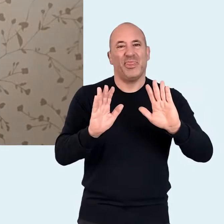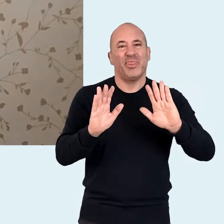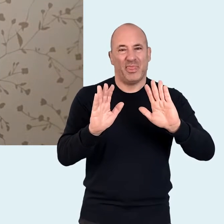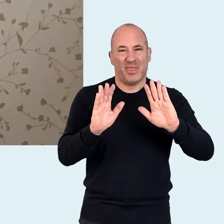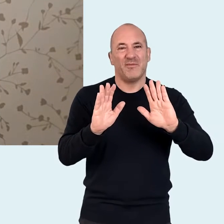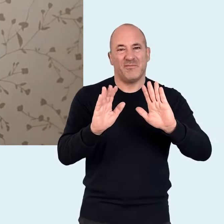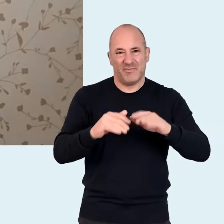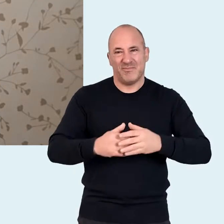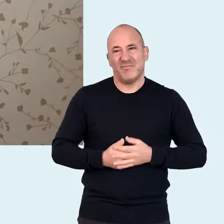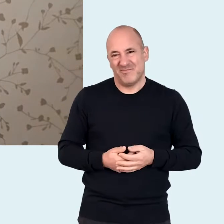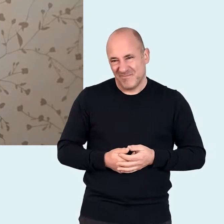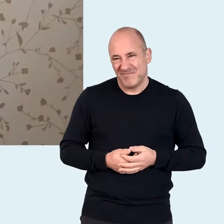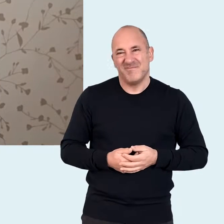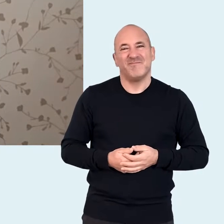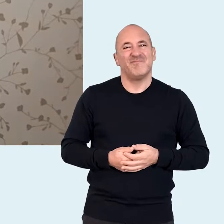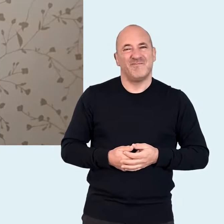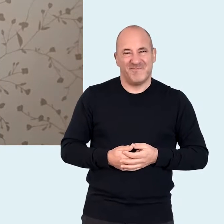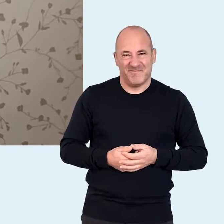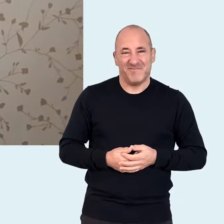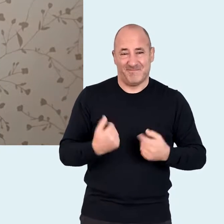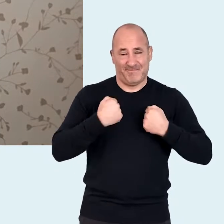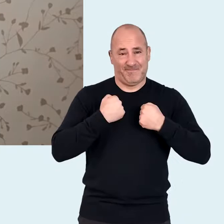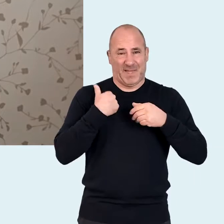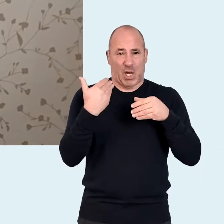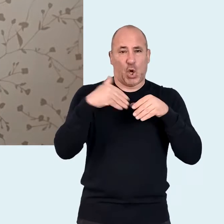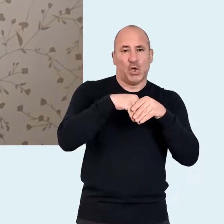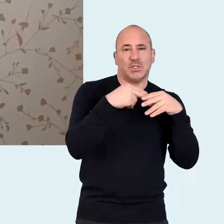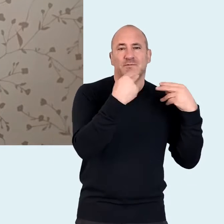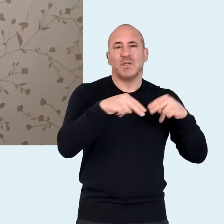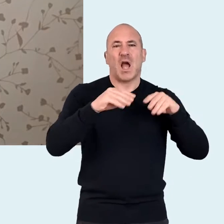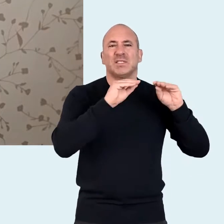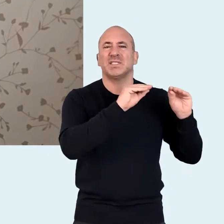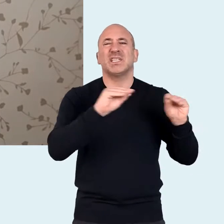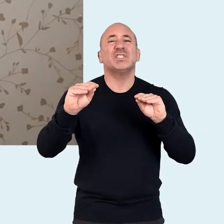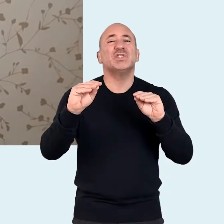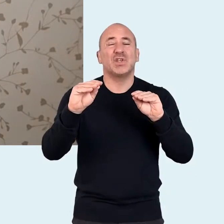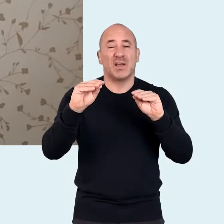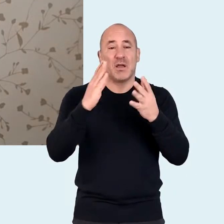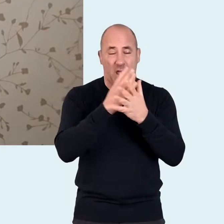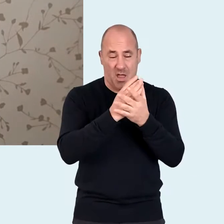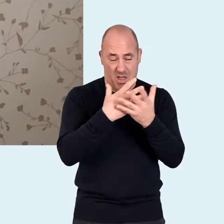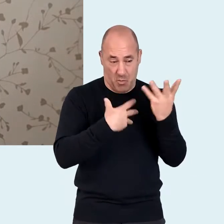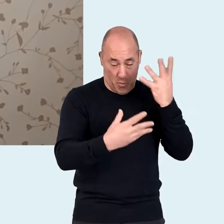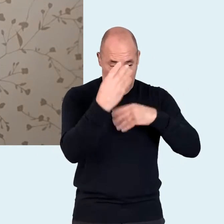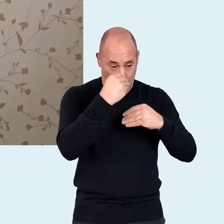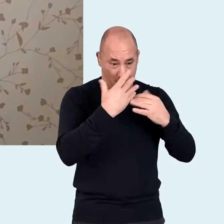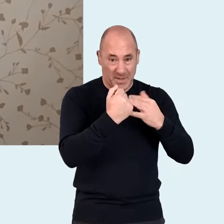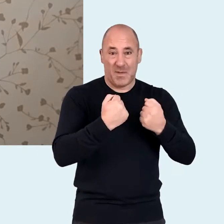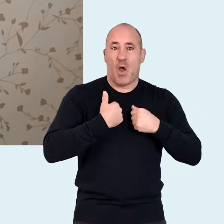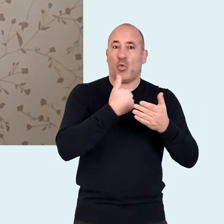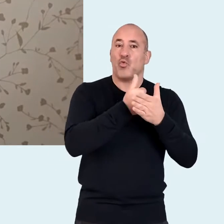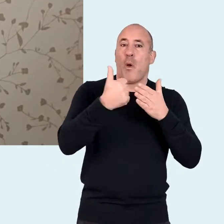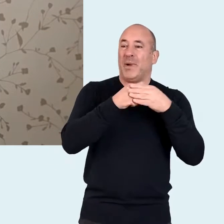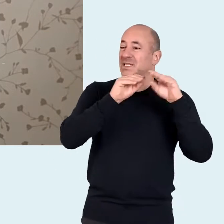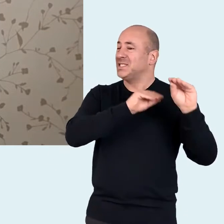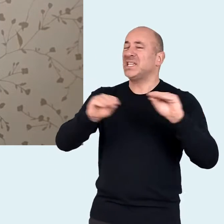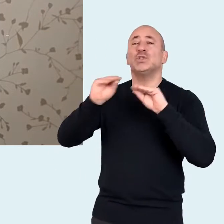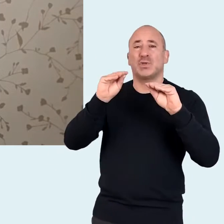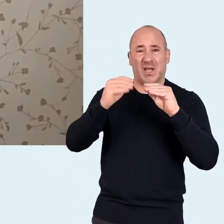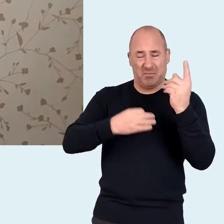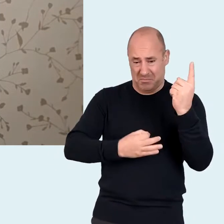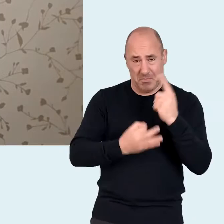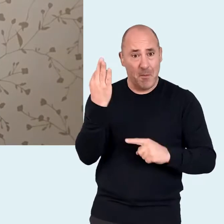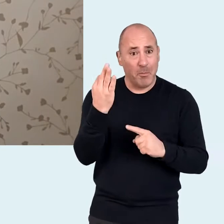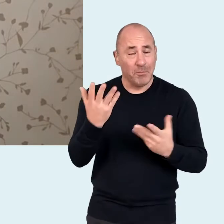say it's definitely worth it. I know that my inclusive dance teaching has improved my